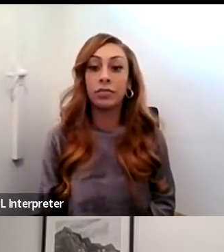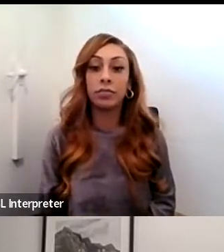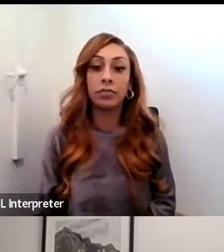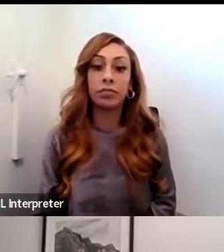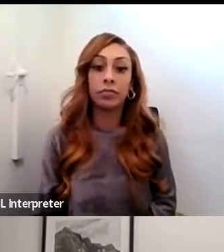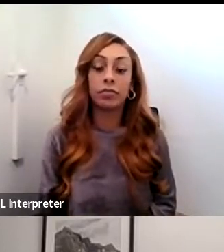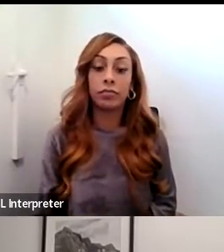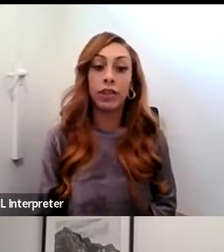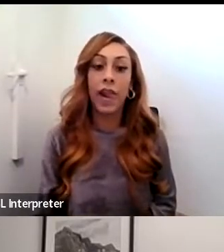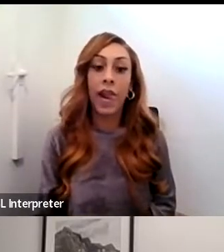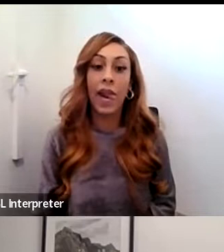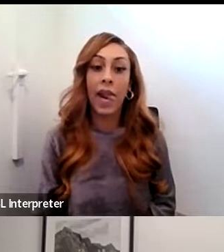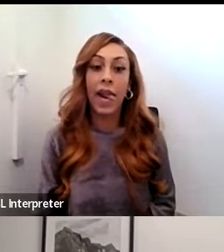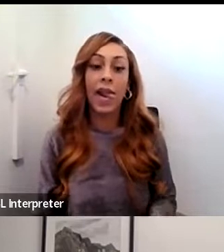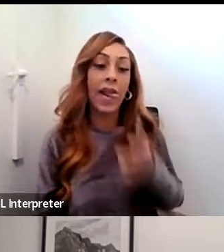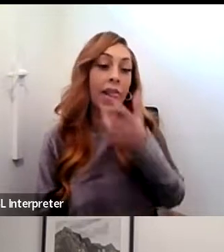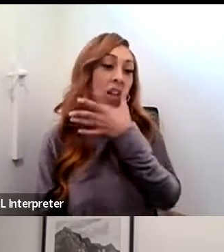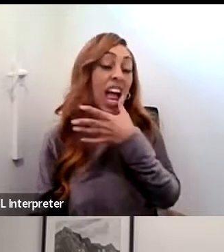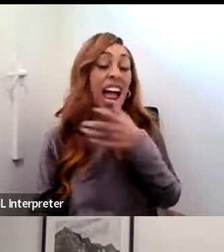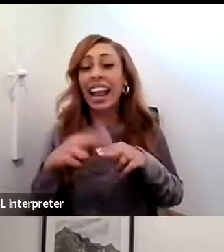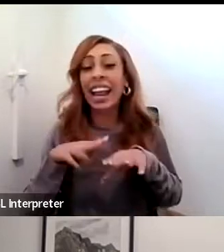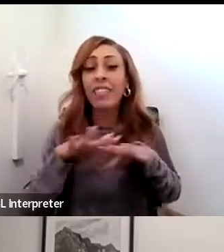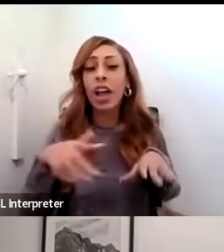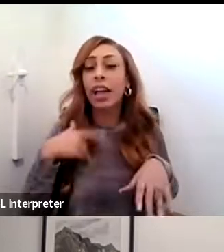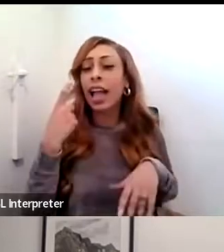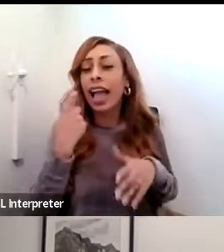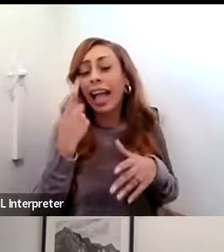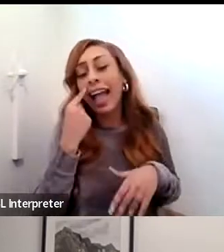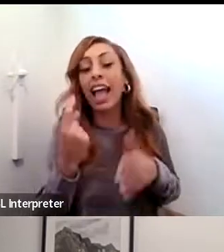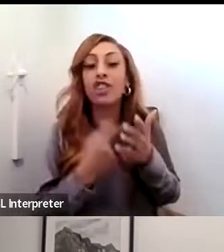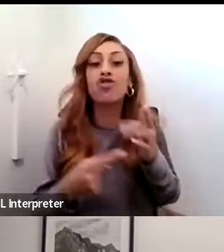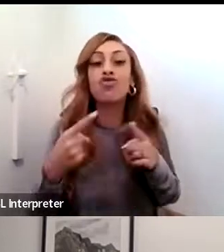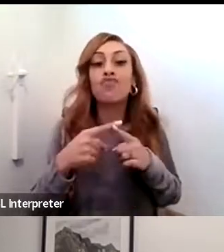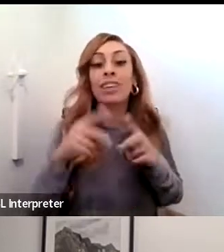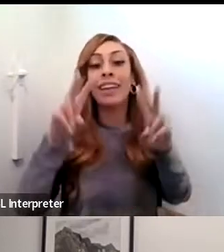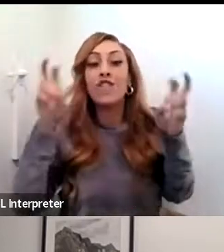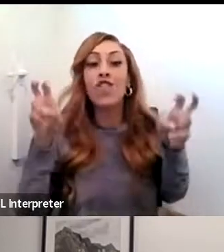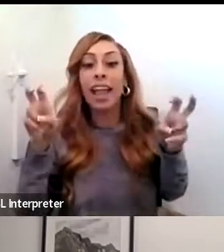And if not, I can rephrase it slightly as well, because I suppose there is that aspect of -